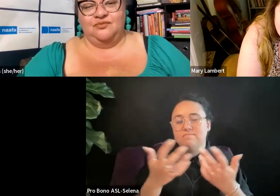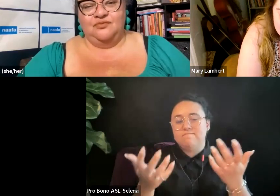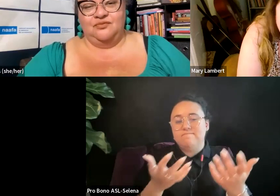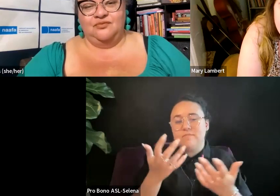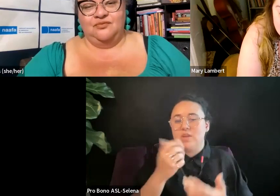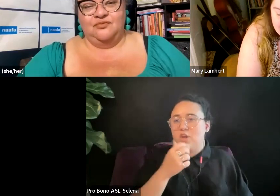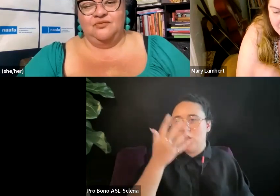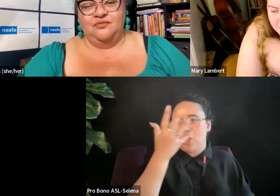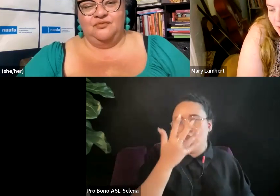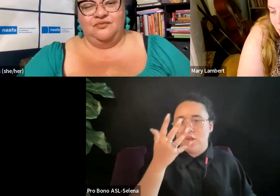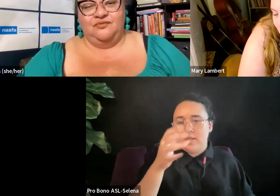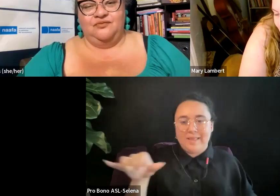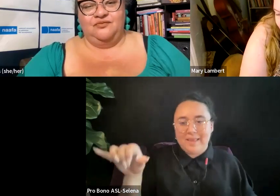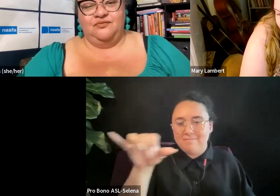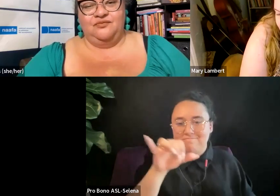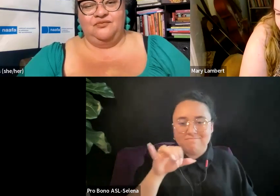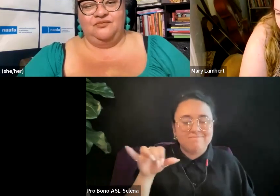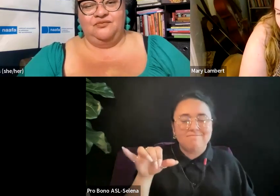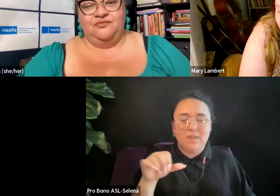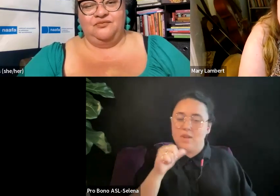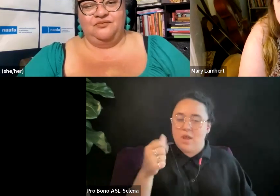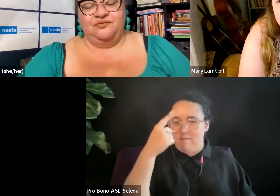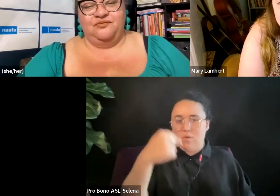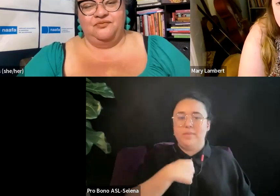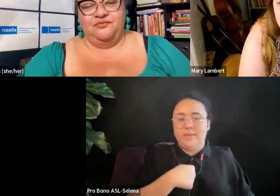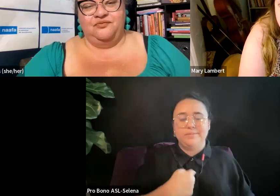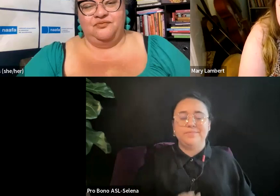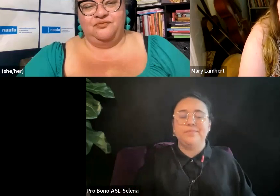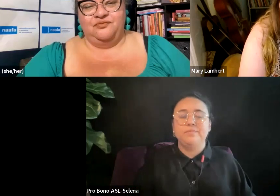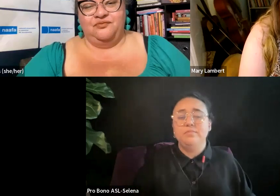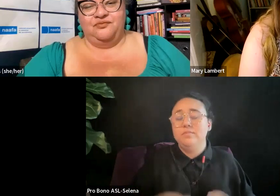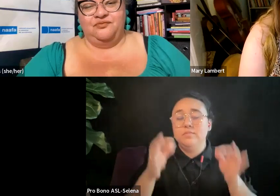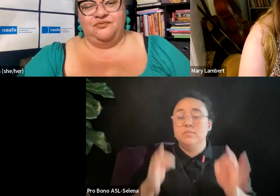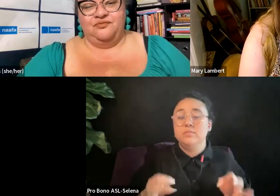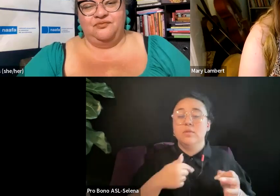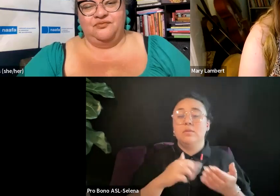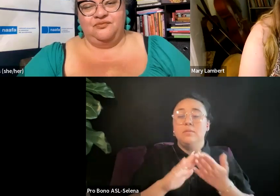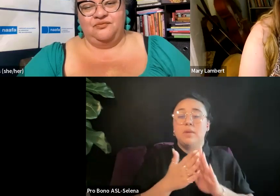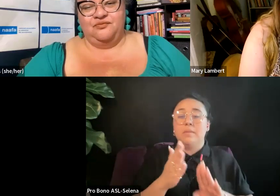it wasn't for me. So I, I decided I was going to be a music teacher, which also made me happy.